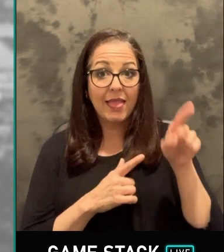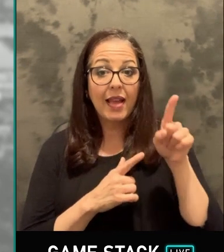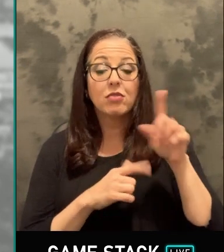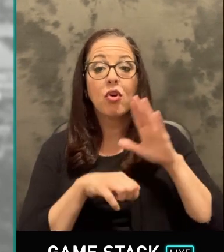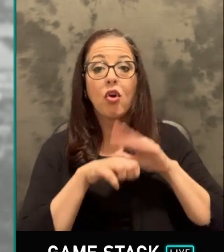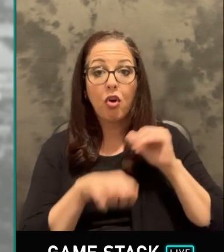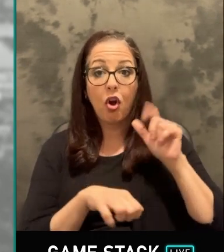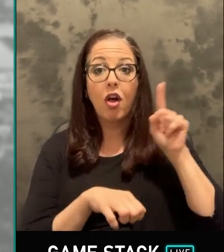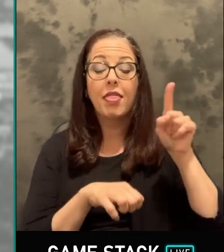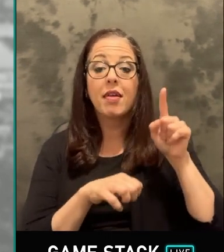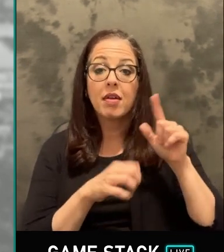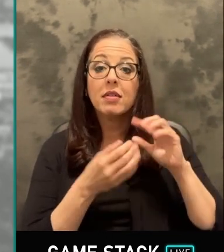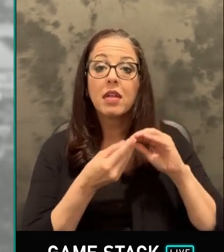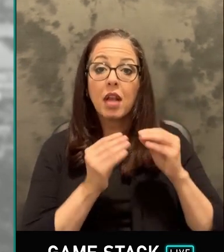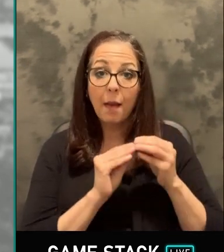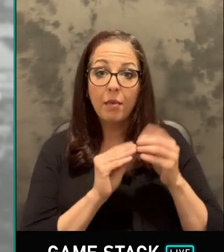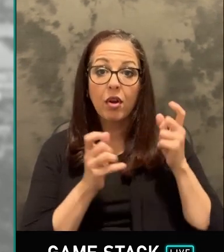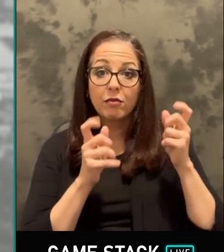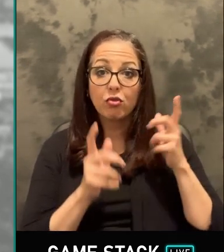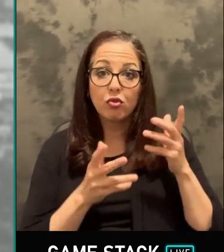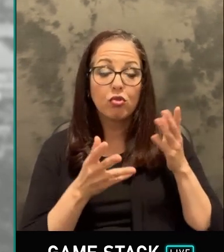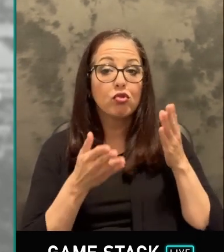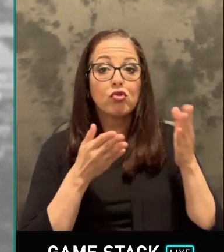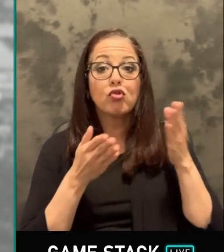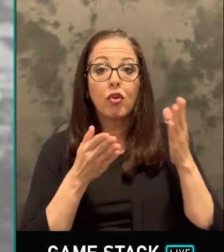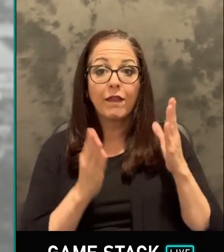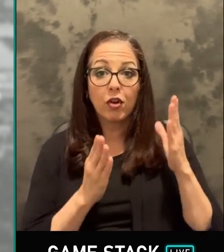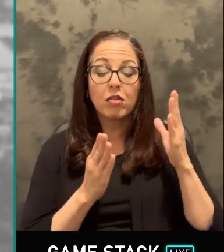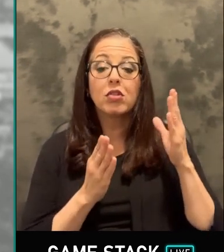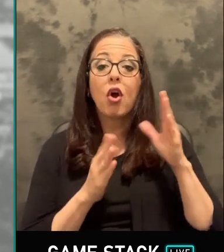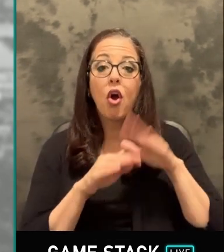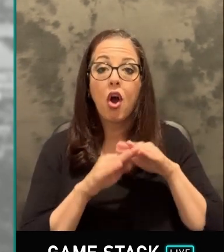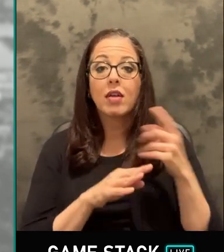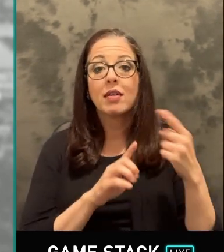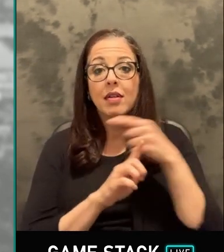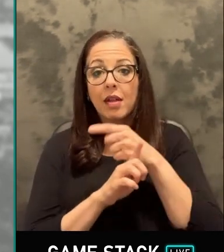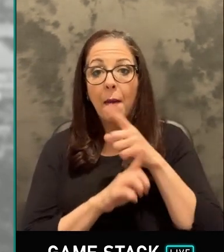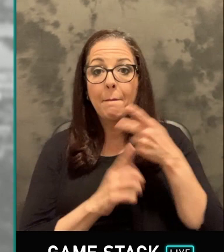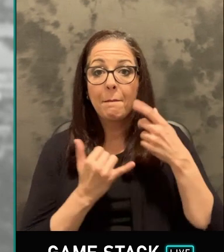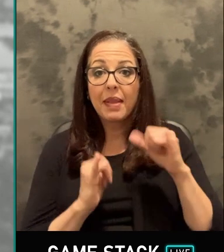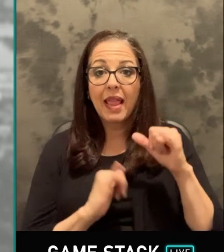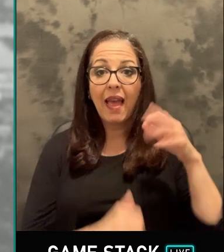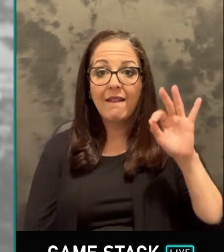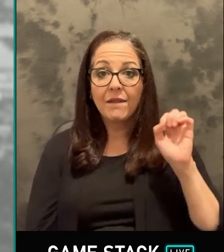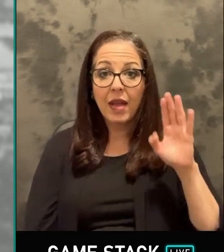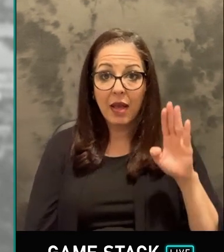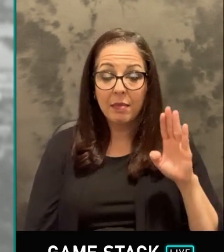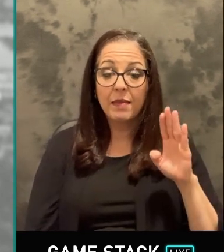used for the experience on Playfab. If an area of the world gets too loaded,